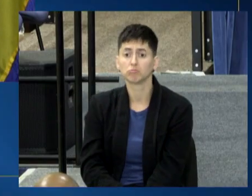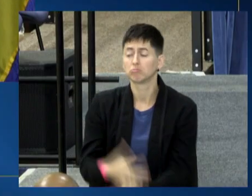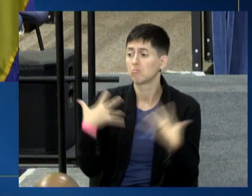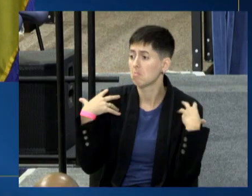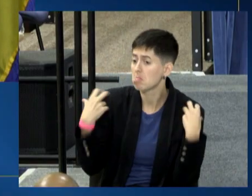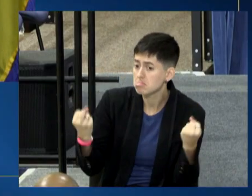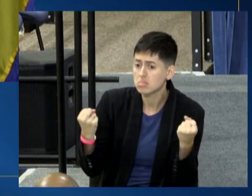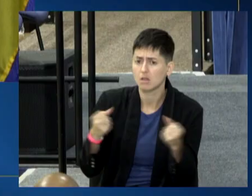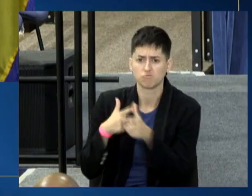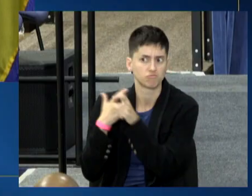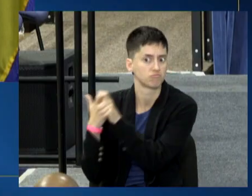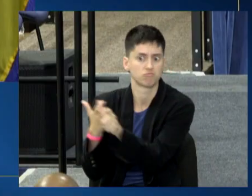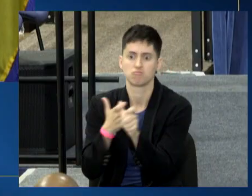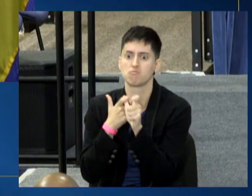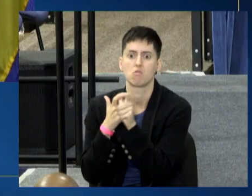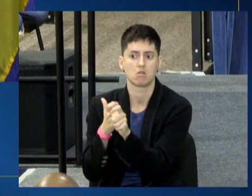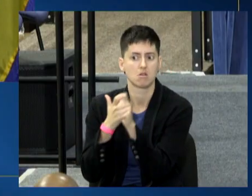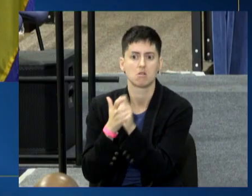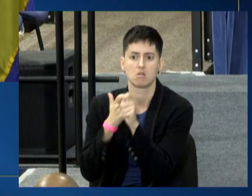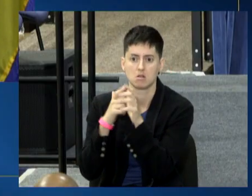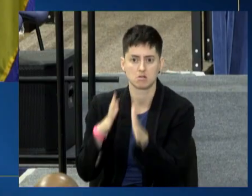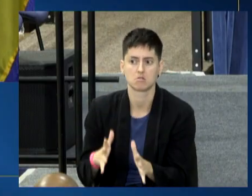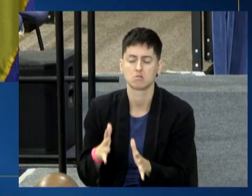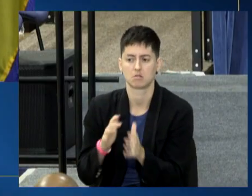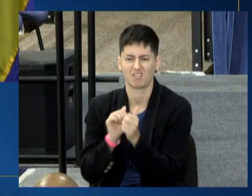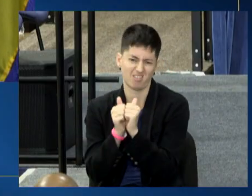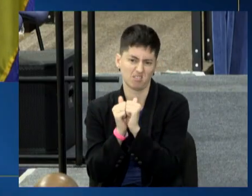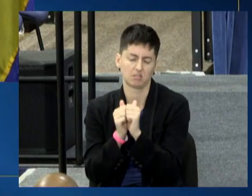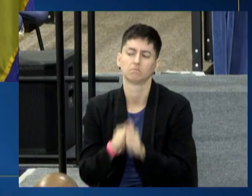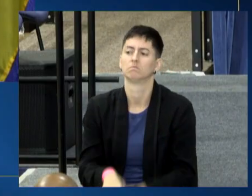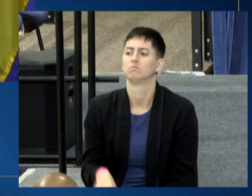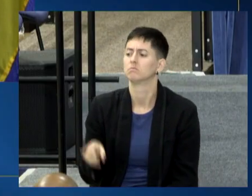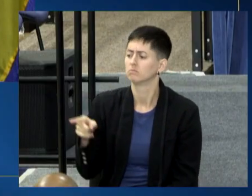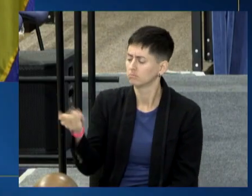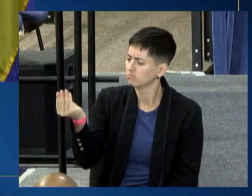And he told me that he'd noticed some bruising on his legs, but he didn't remember bumping into